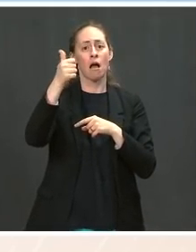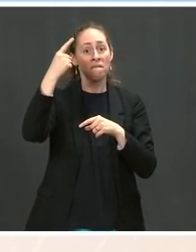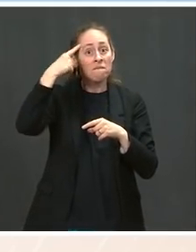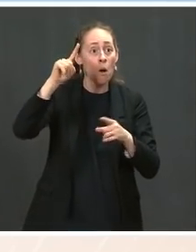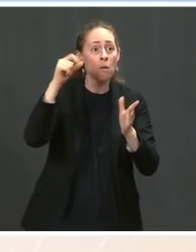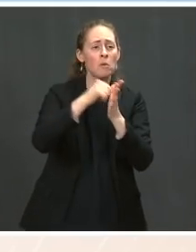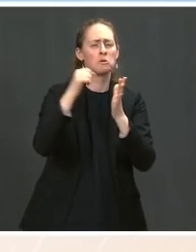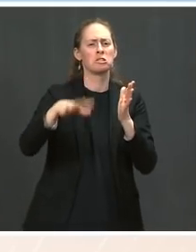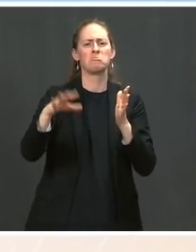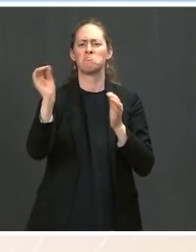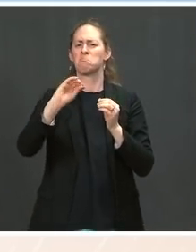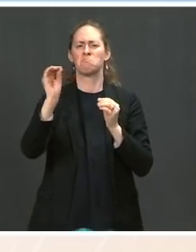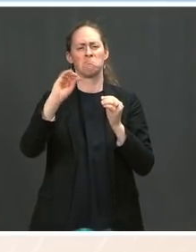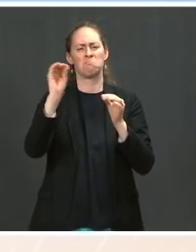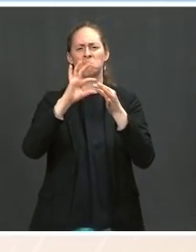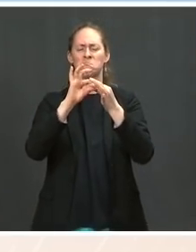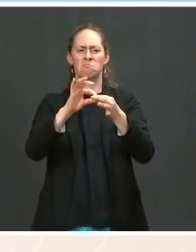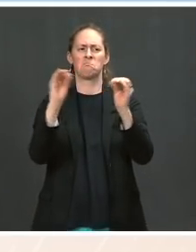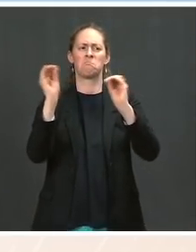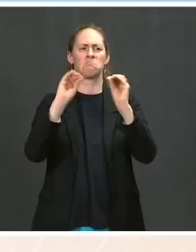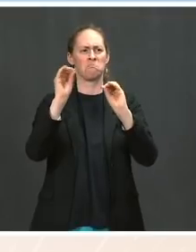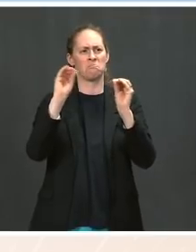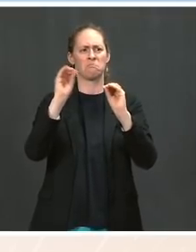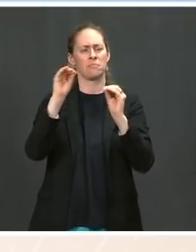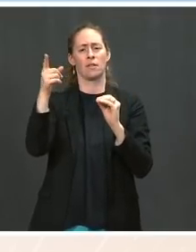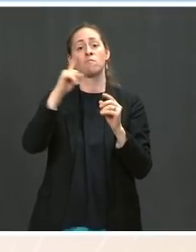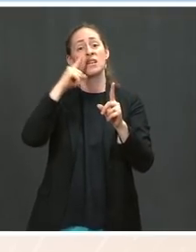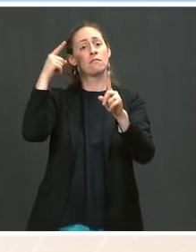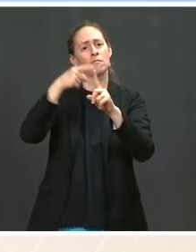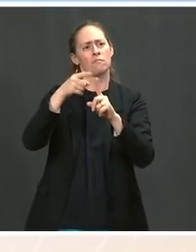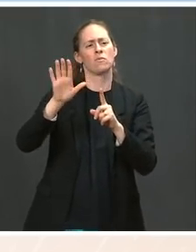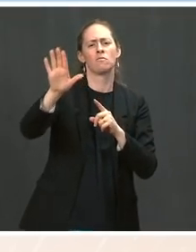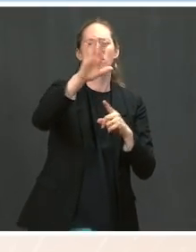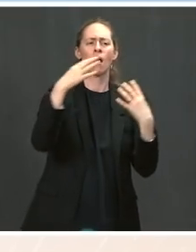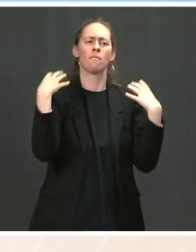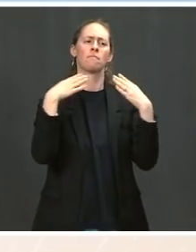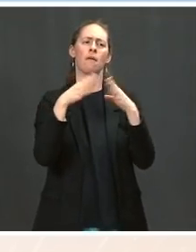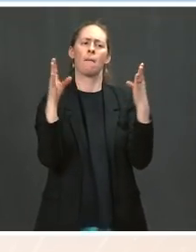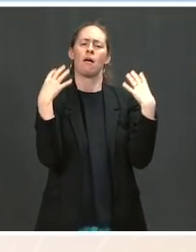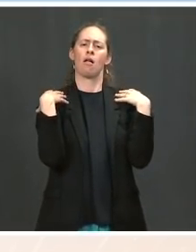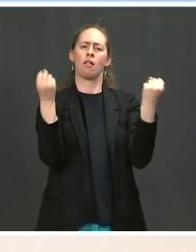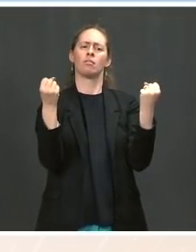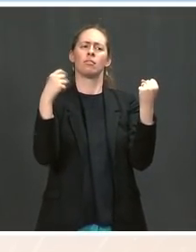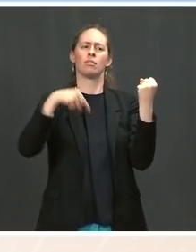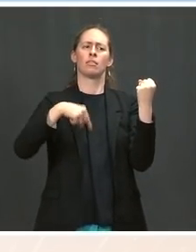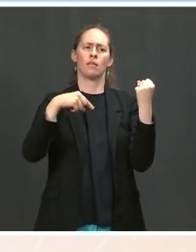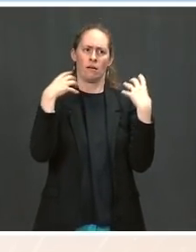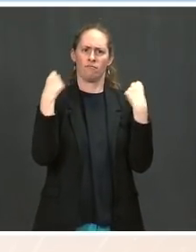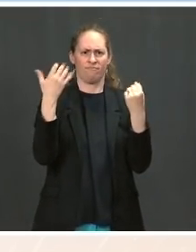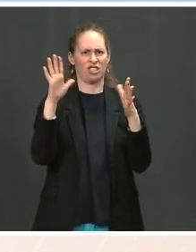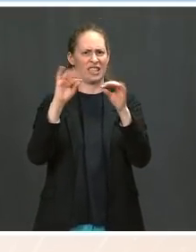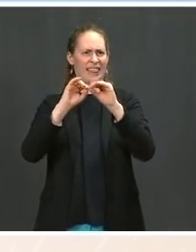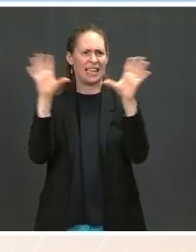That is written into the Public Health Service Act, and it specifically states that. The Press: But we know there's indirect subsidies,